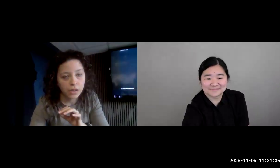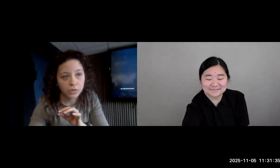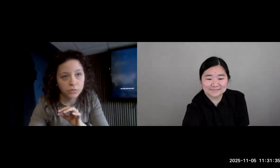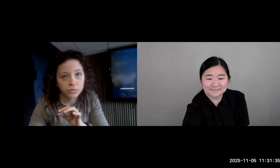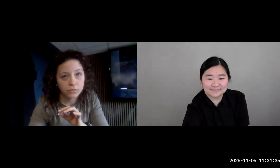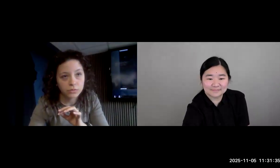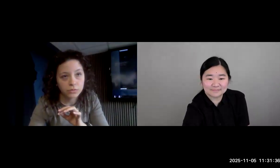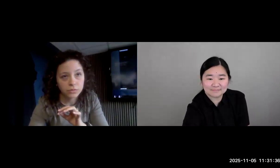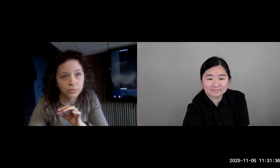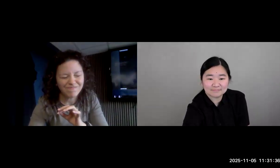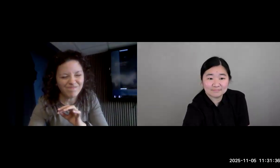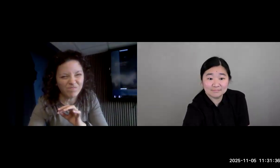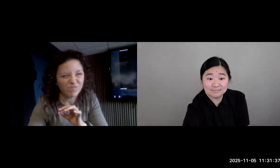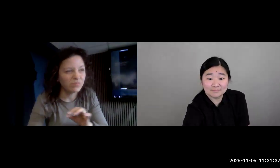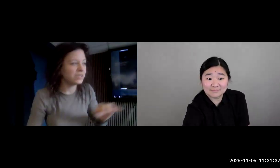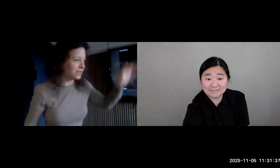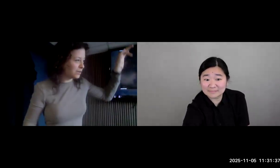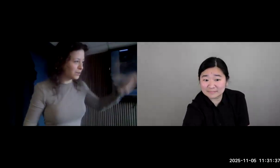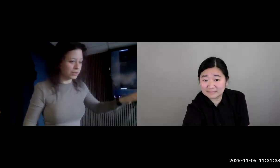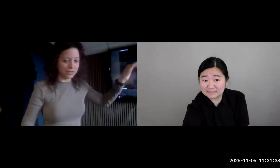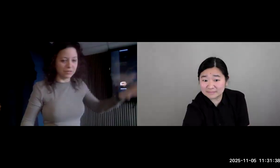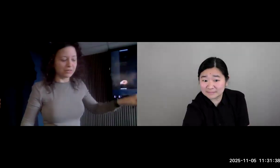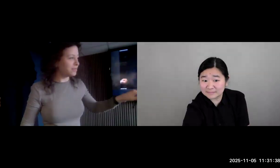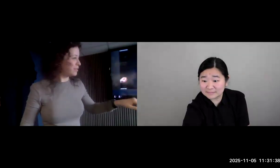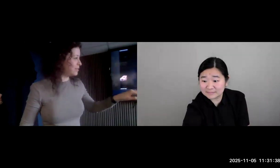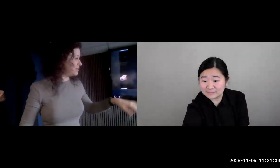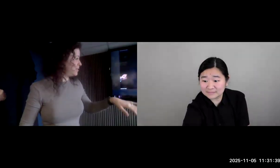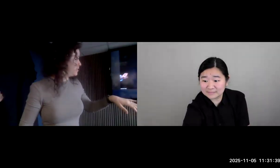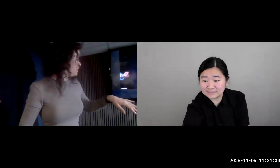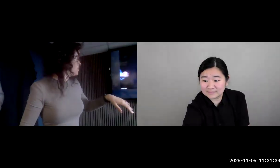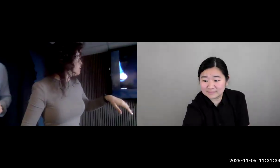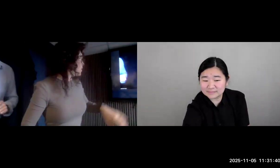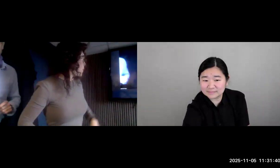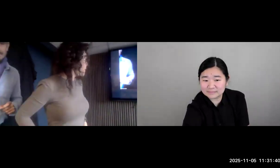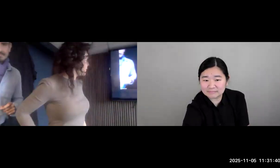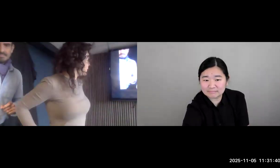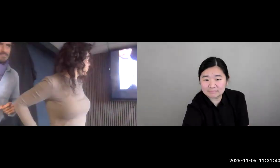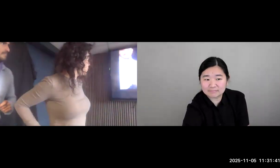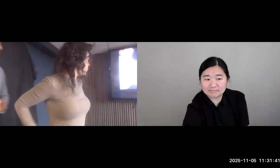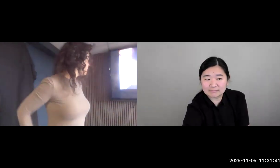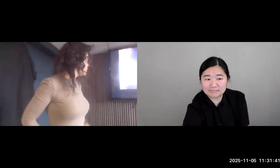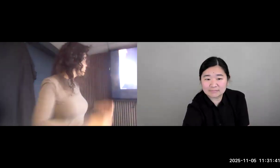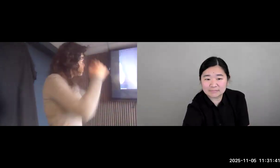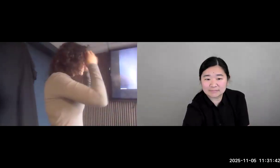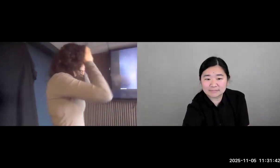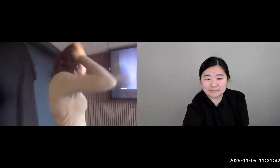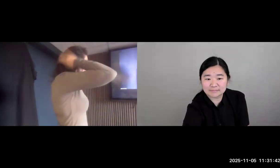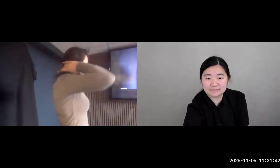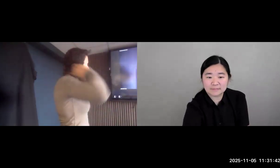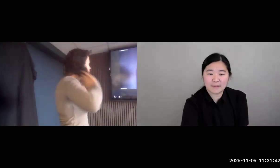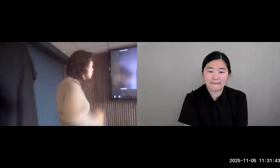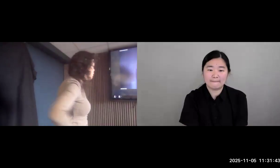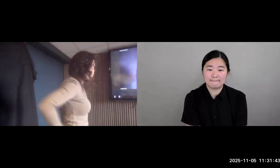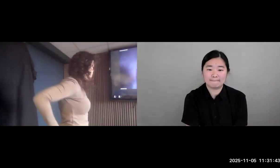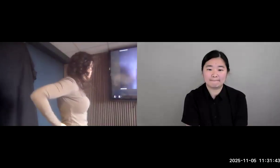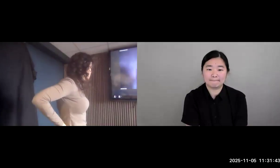Hello, hello, hello?